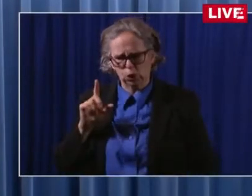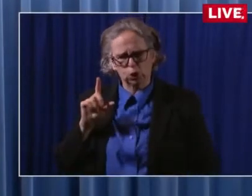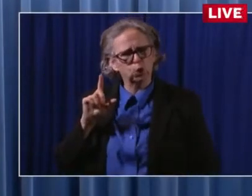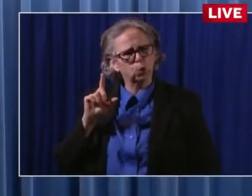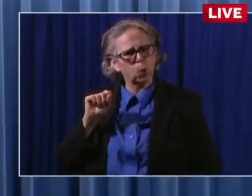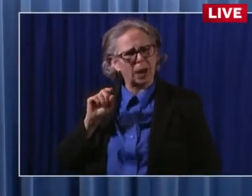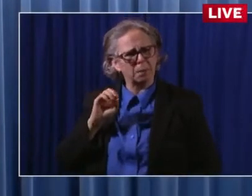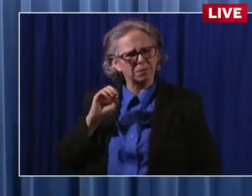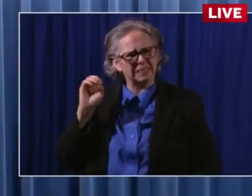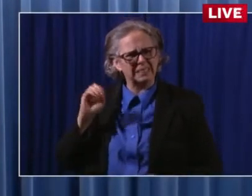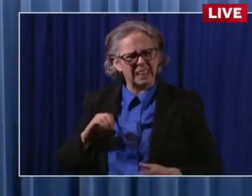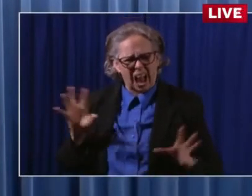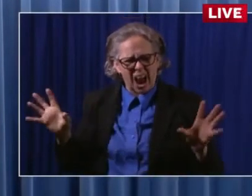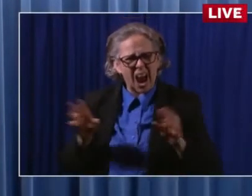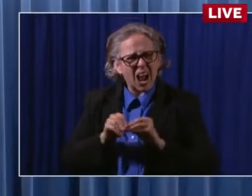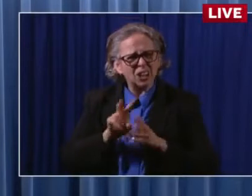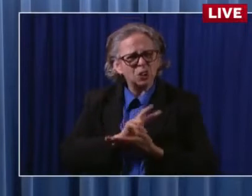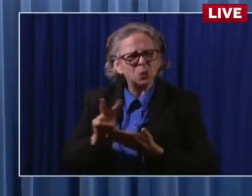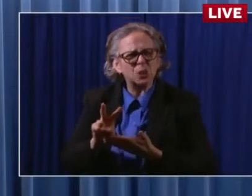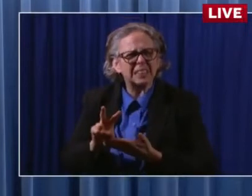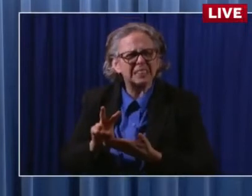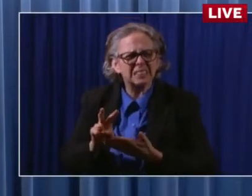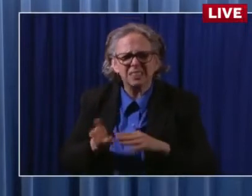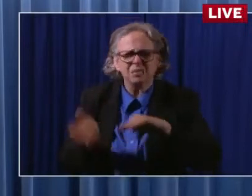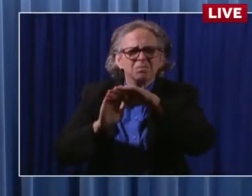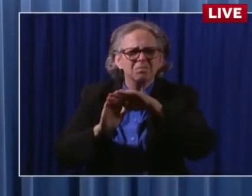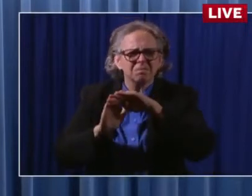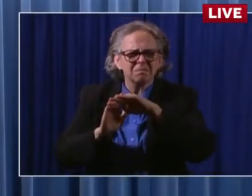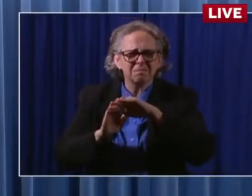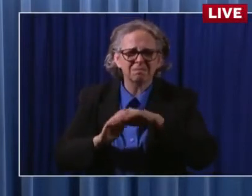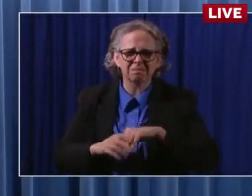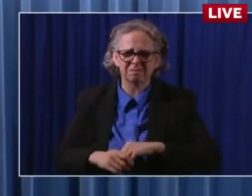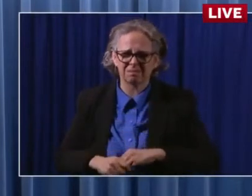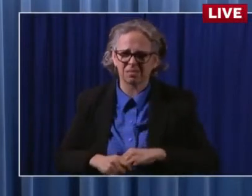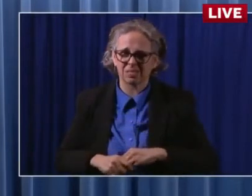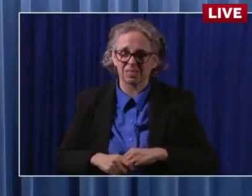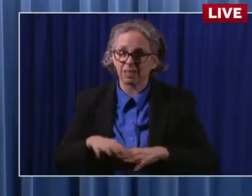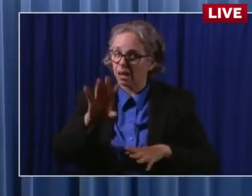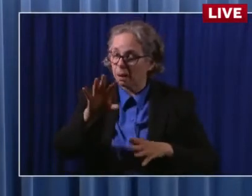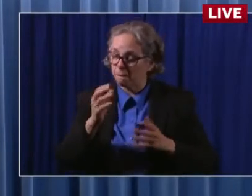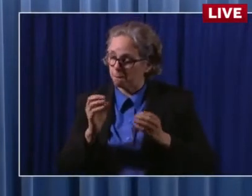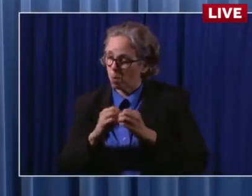HAVE BEEN IN THE LAST TWO WEEKS. SO MARKED CHANGE IN FAIRFIELD.